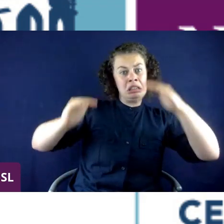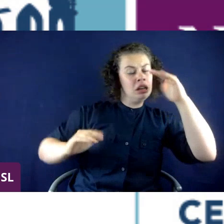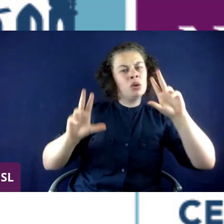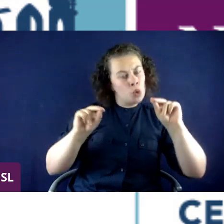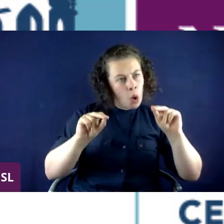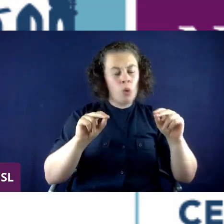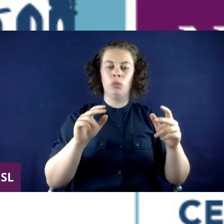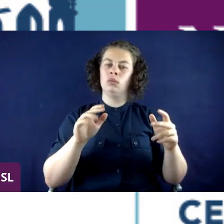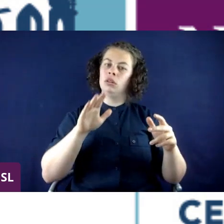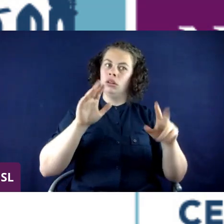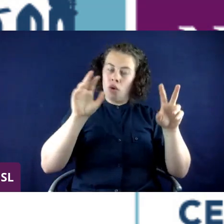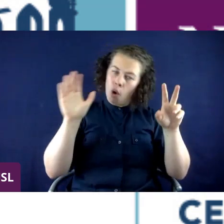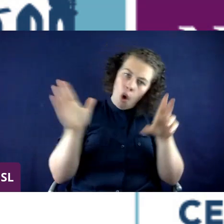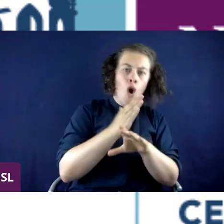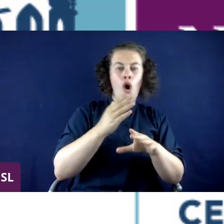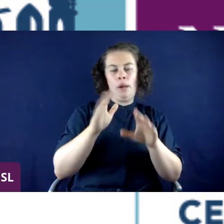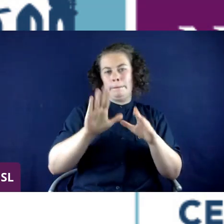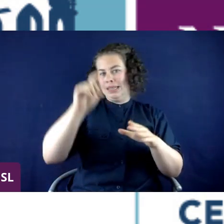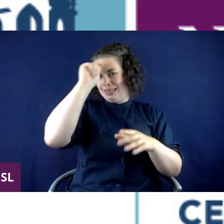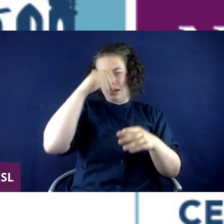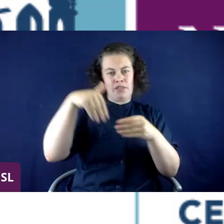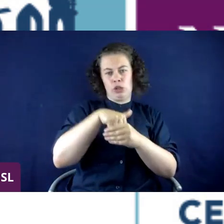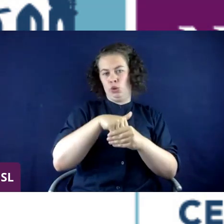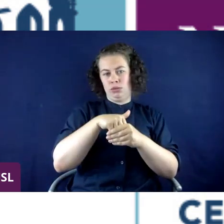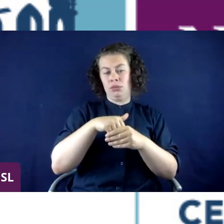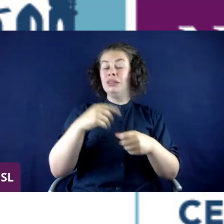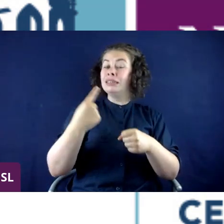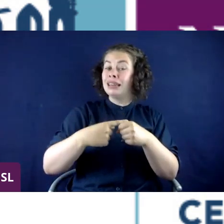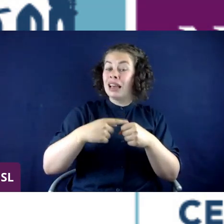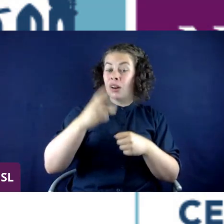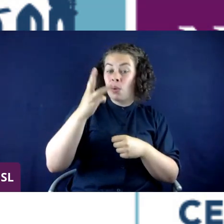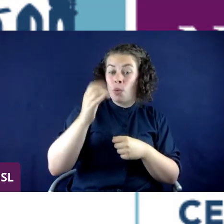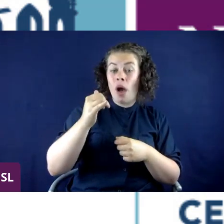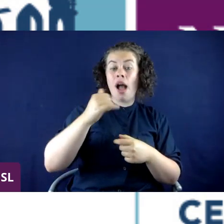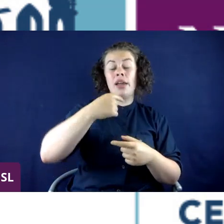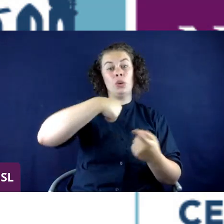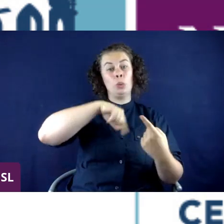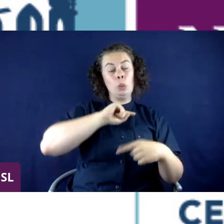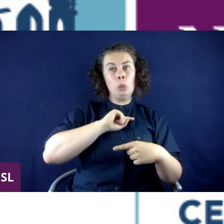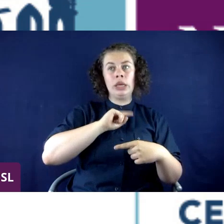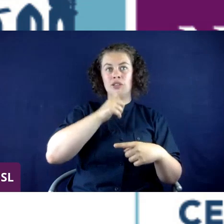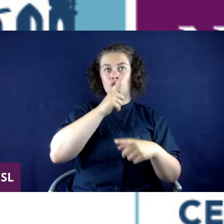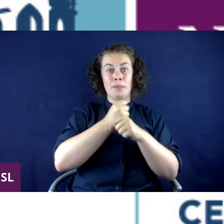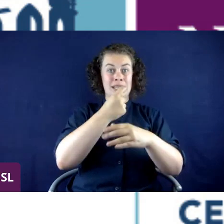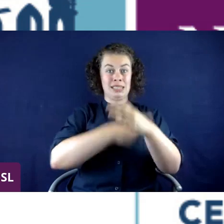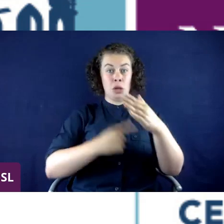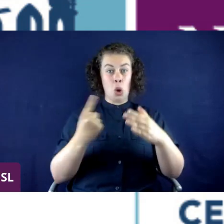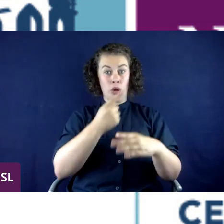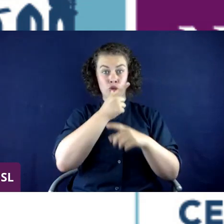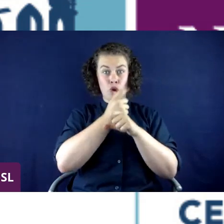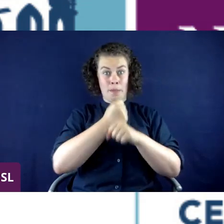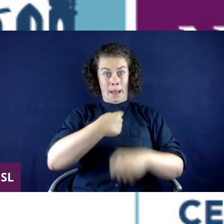And if we focused on that lens, we would find solutions that would benefit everybody because again, when talking about